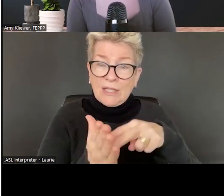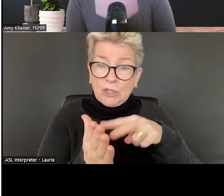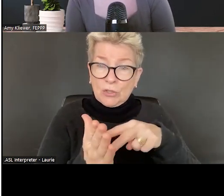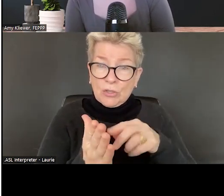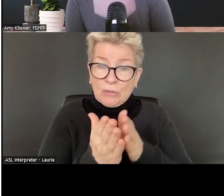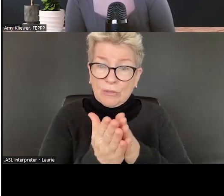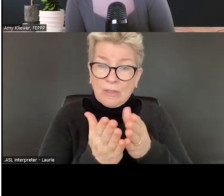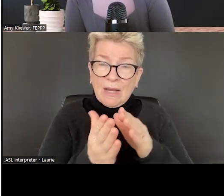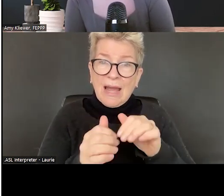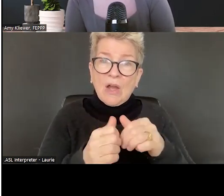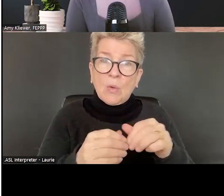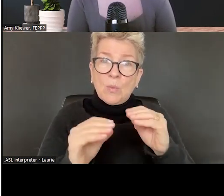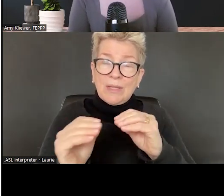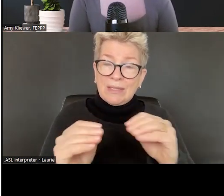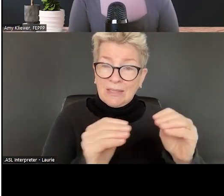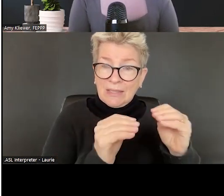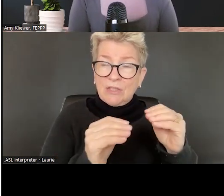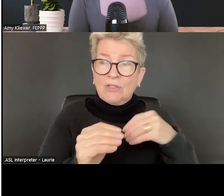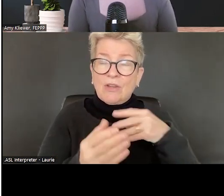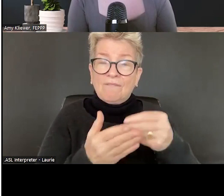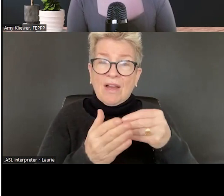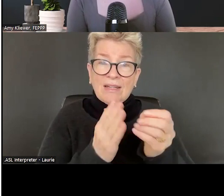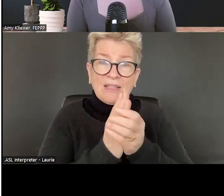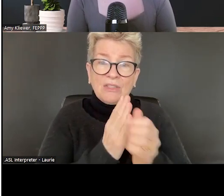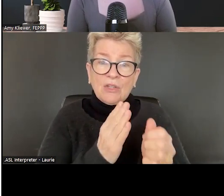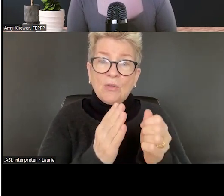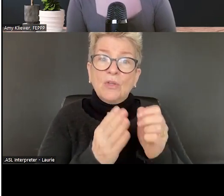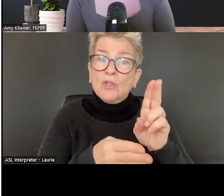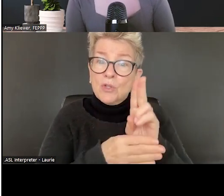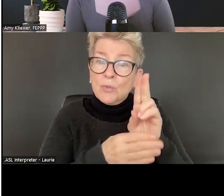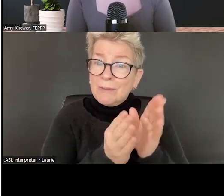finance skills through children's books. I also work on the connection between social